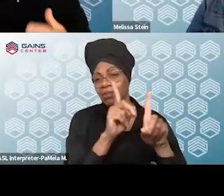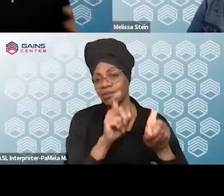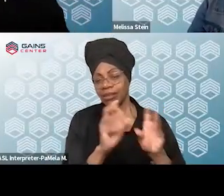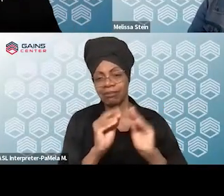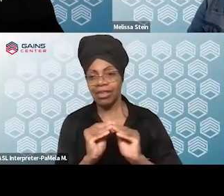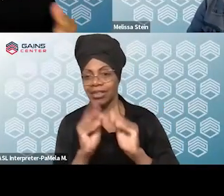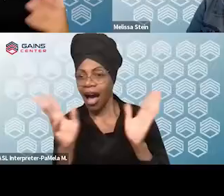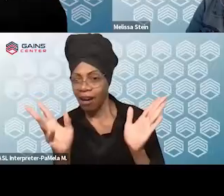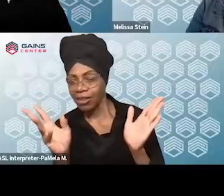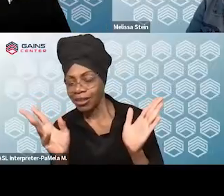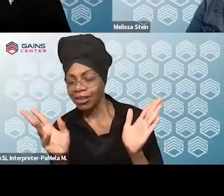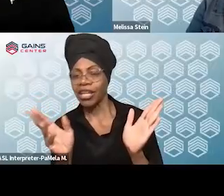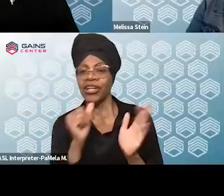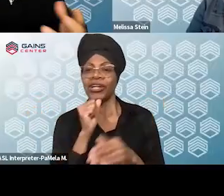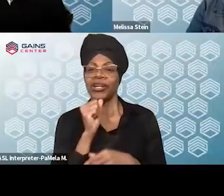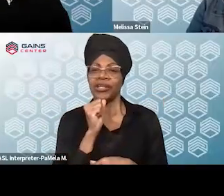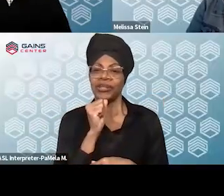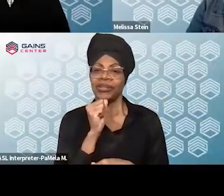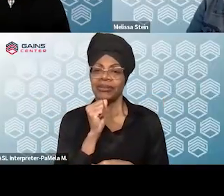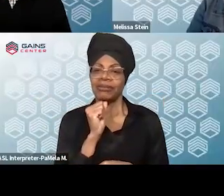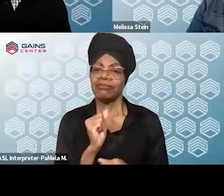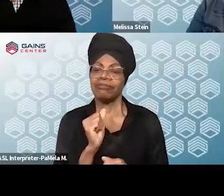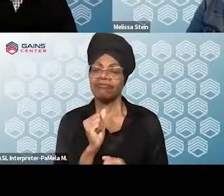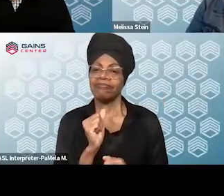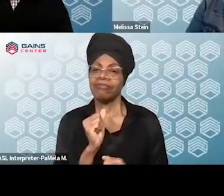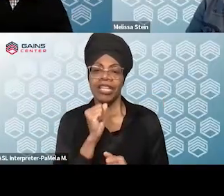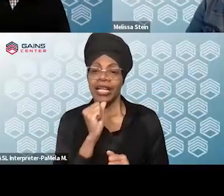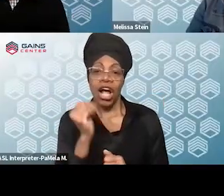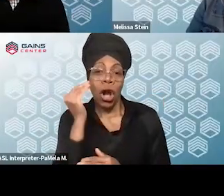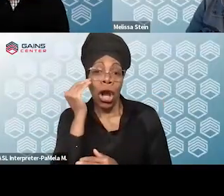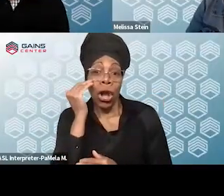You're not gonna know whether the individual